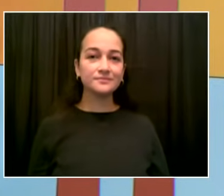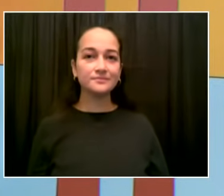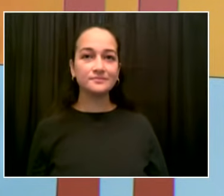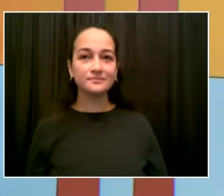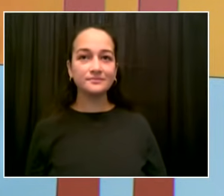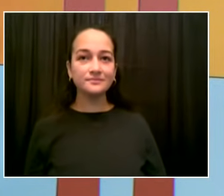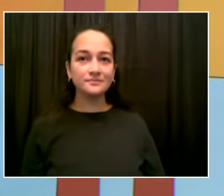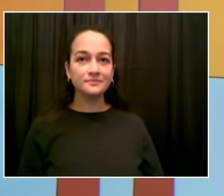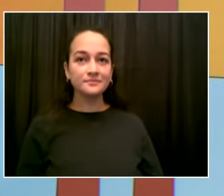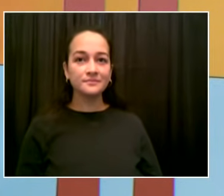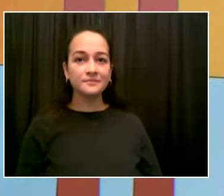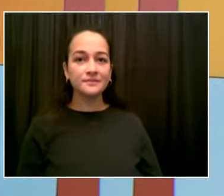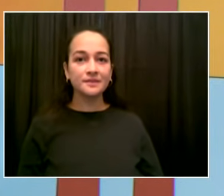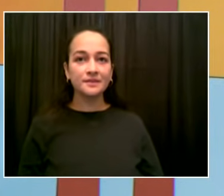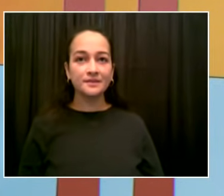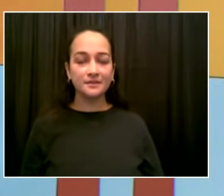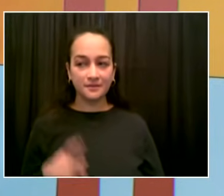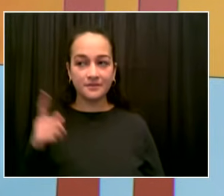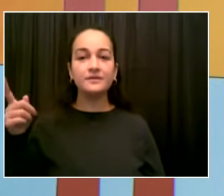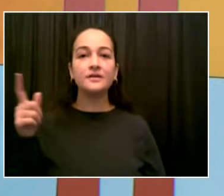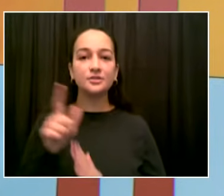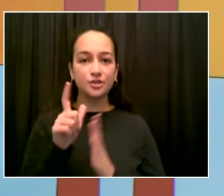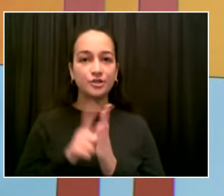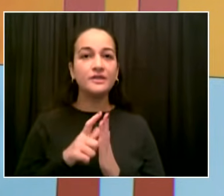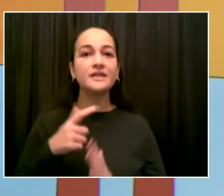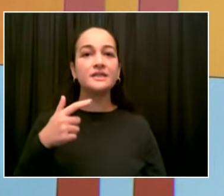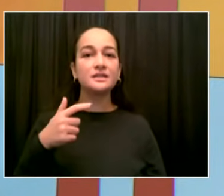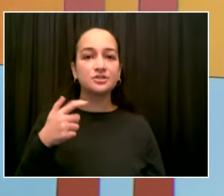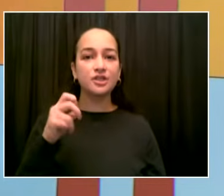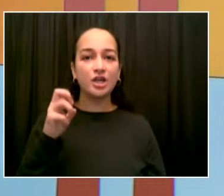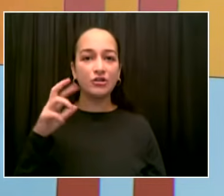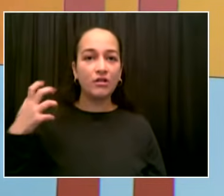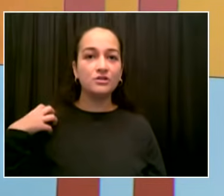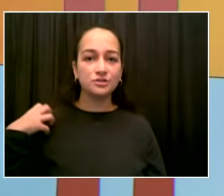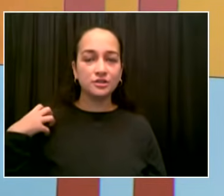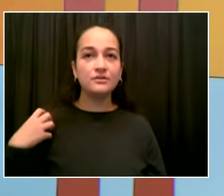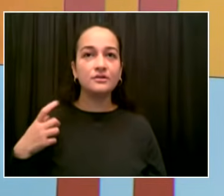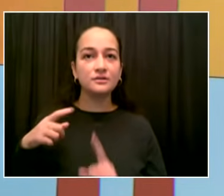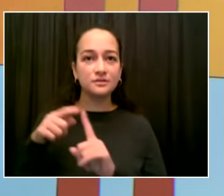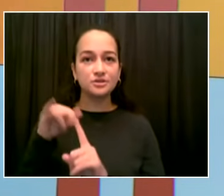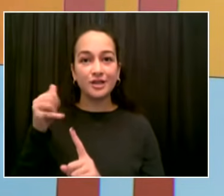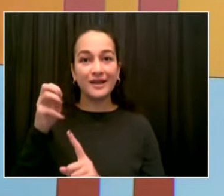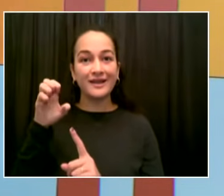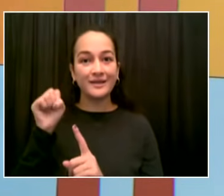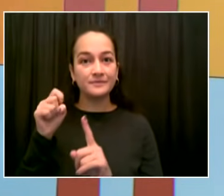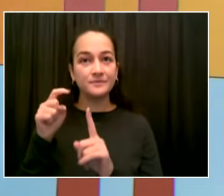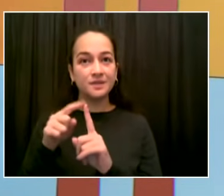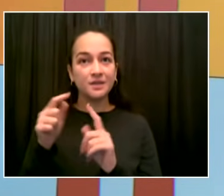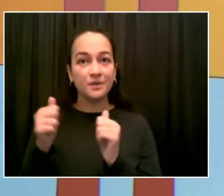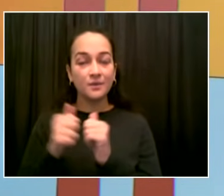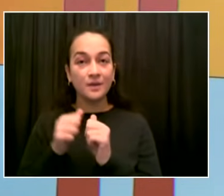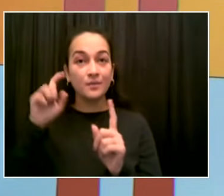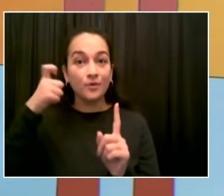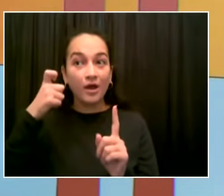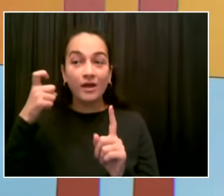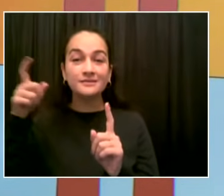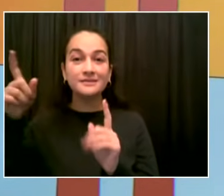GDOO. SO ATTORNEY GENERAL LETITIA